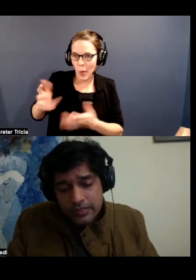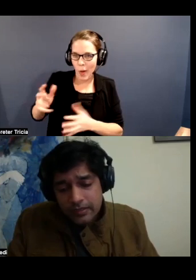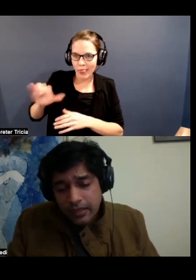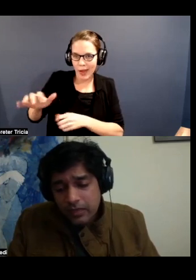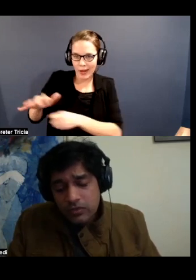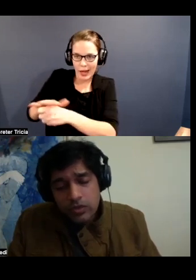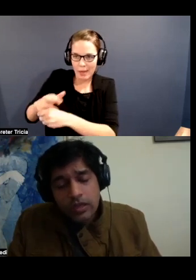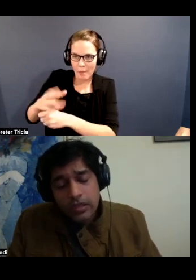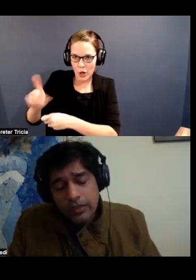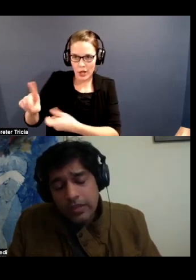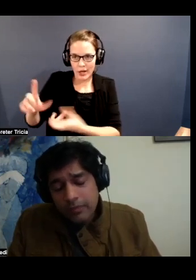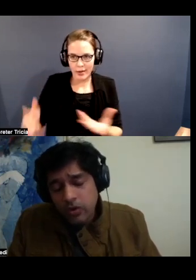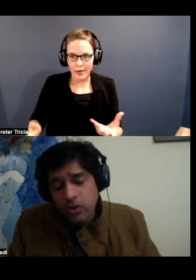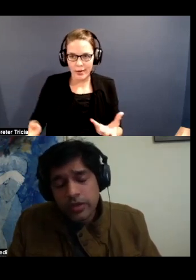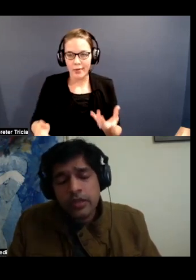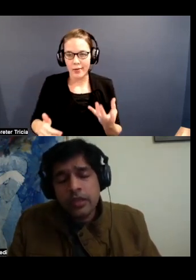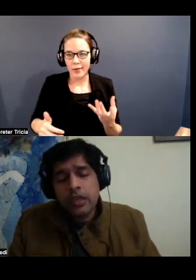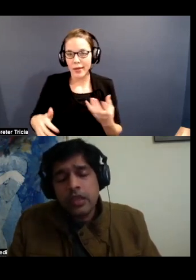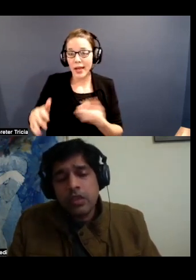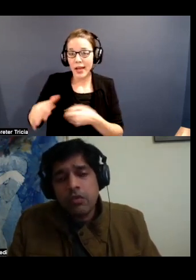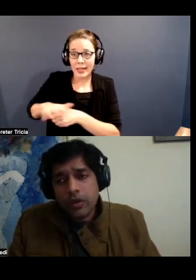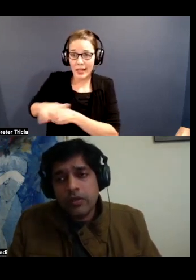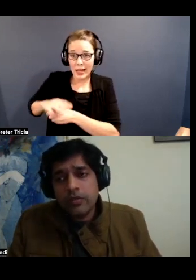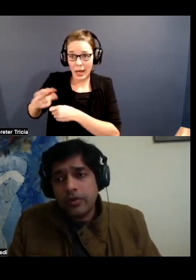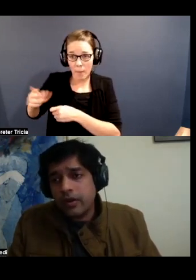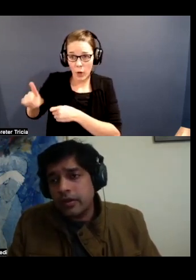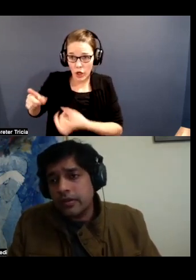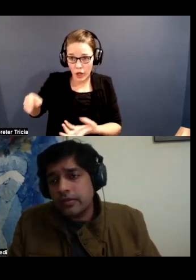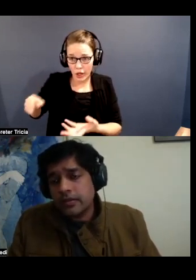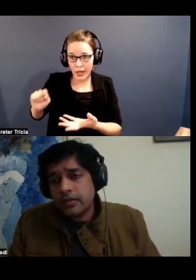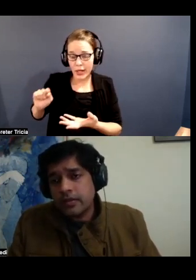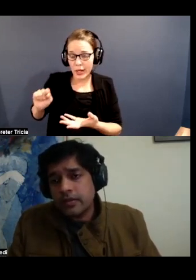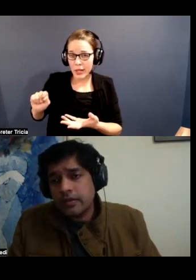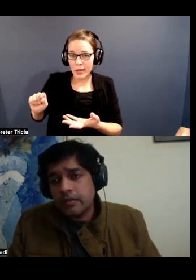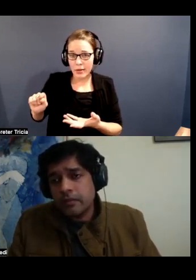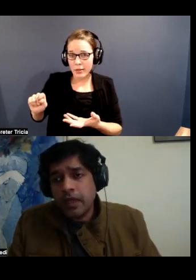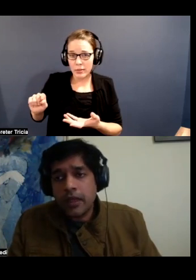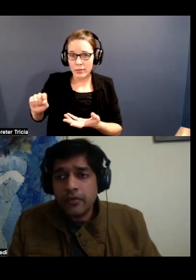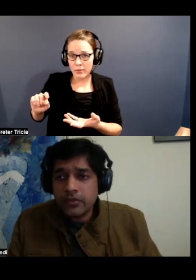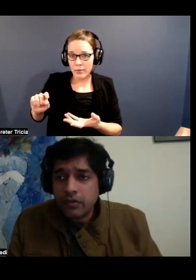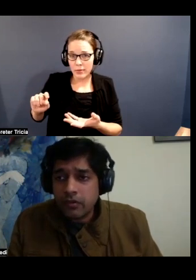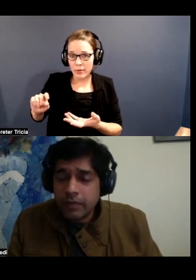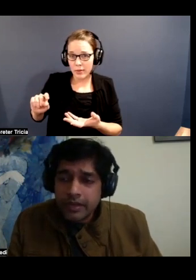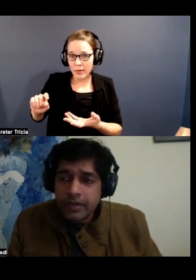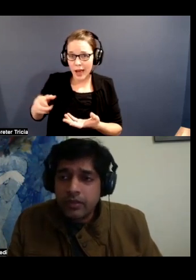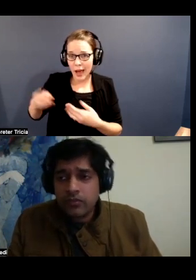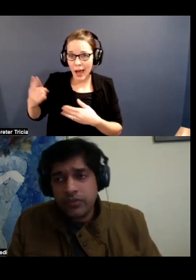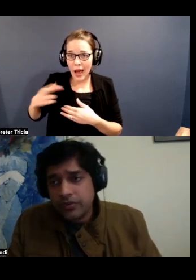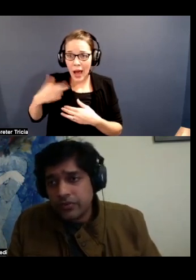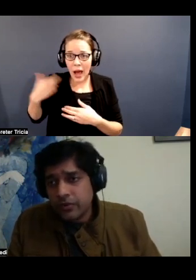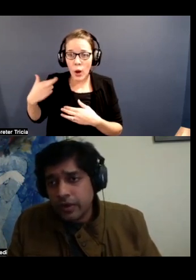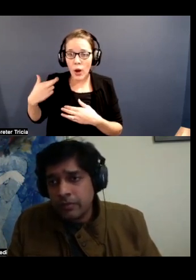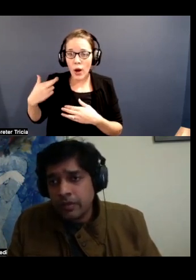a neighborhood where there is high risk of petty or serious crime,